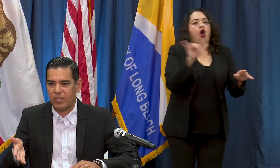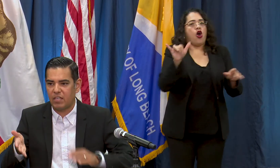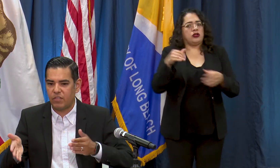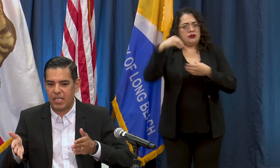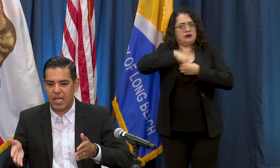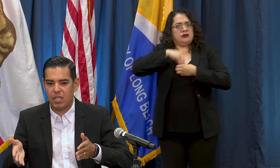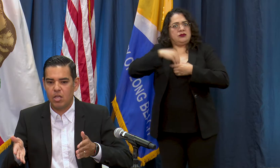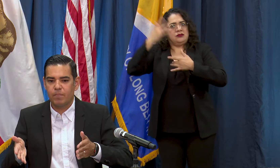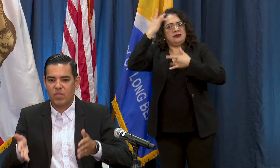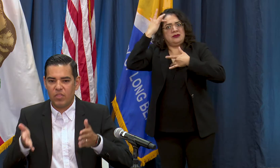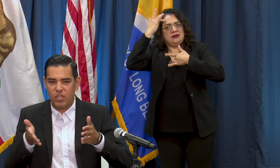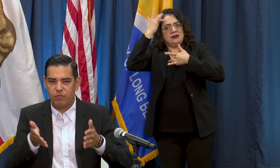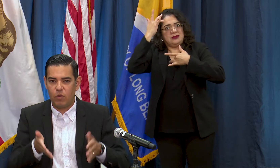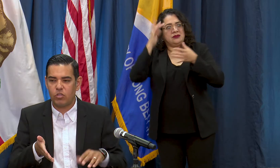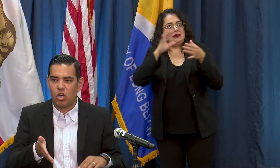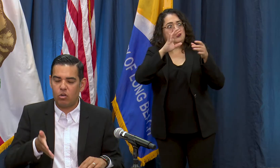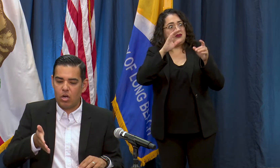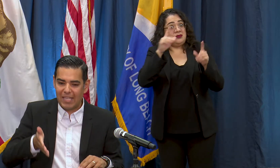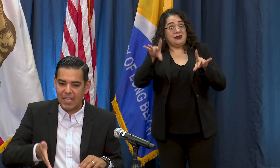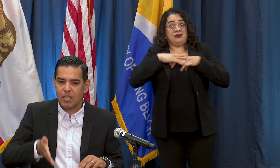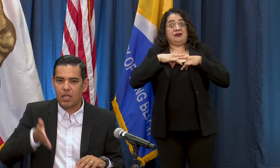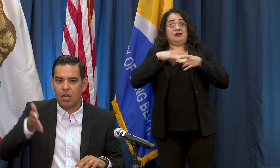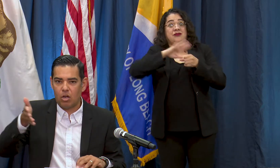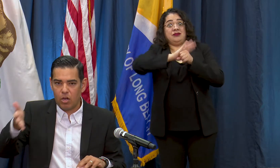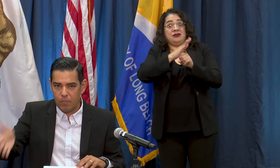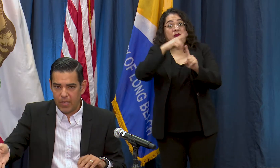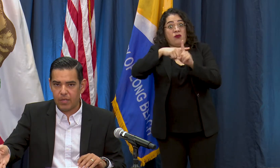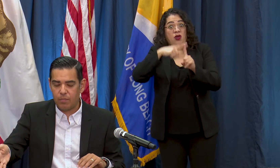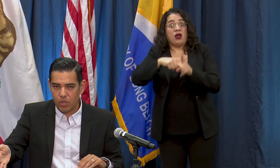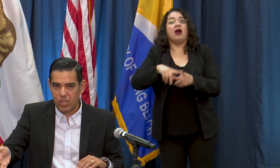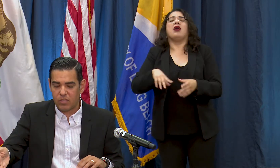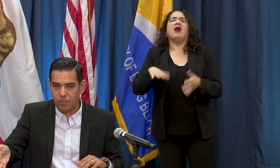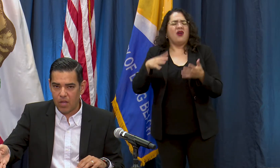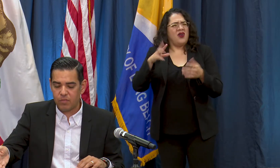the end of the day these folks are testing positive for